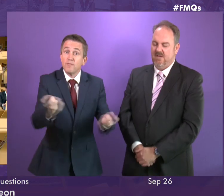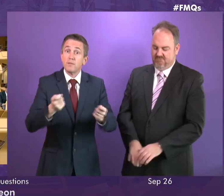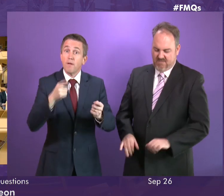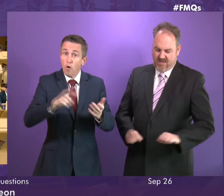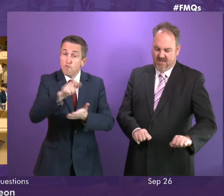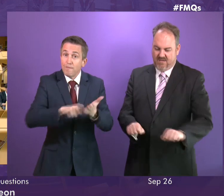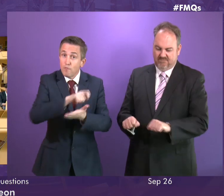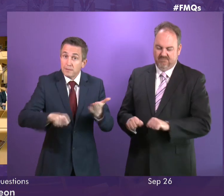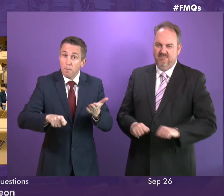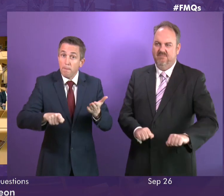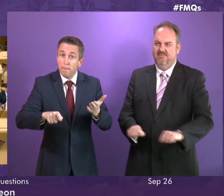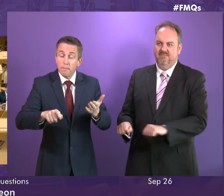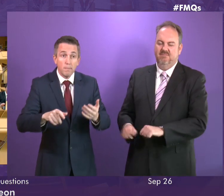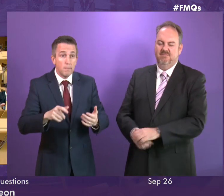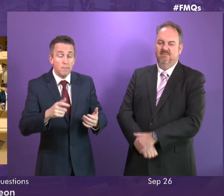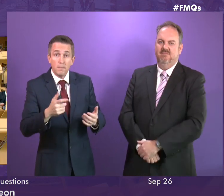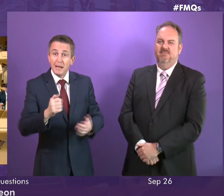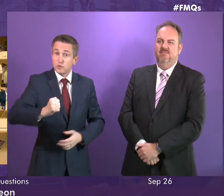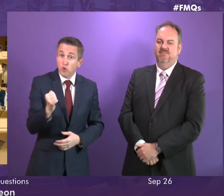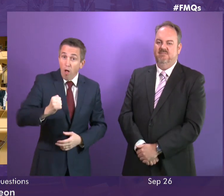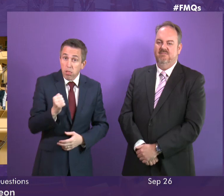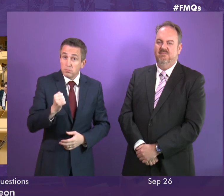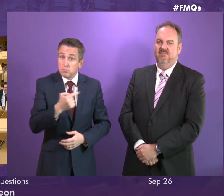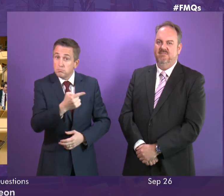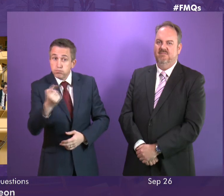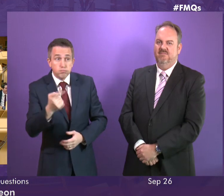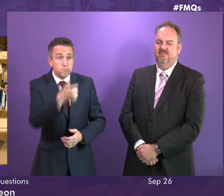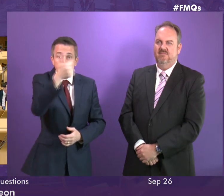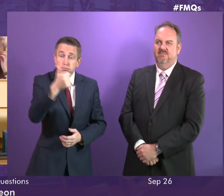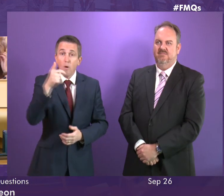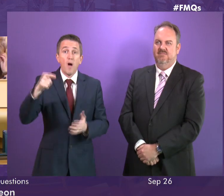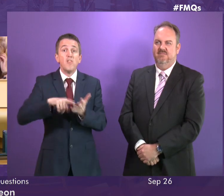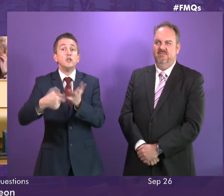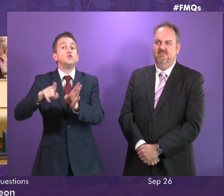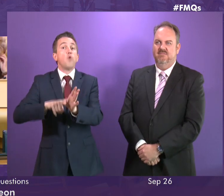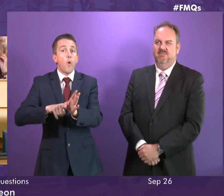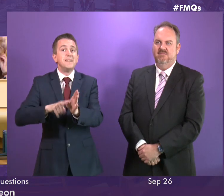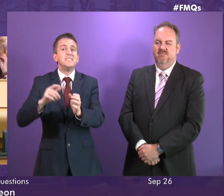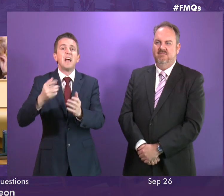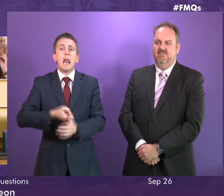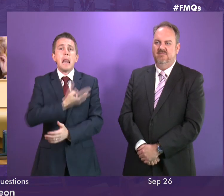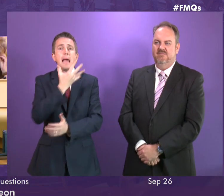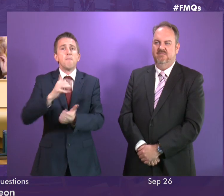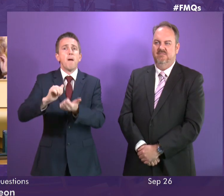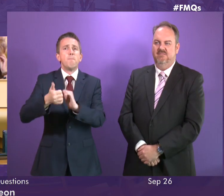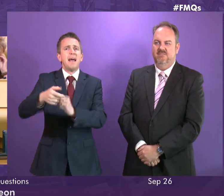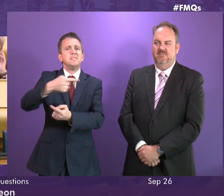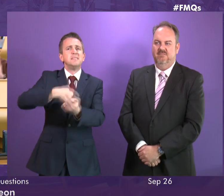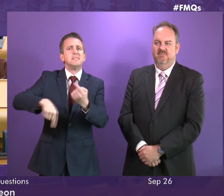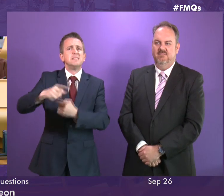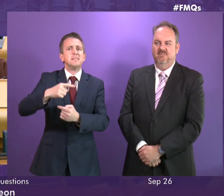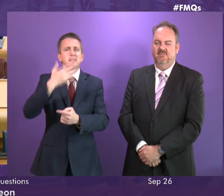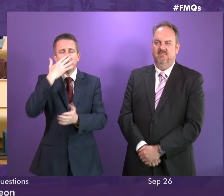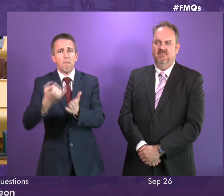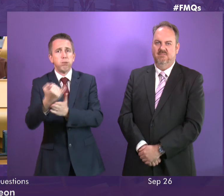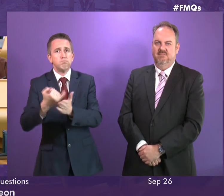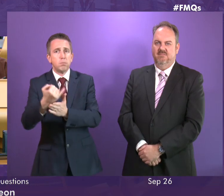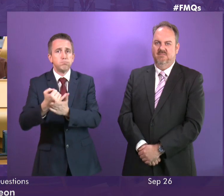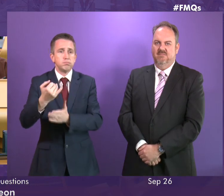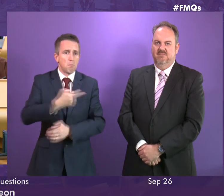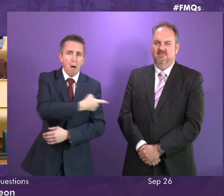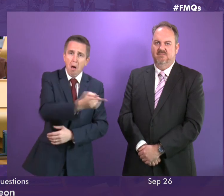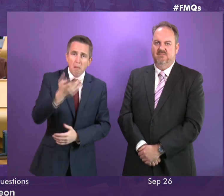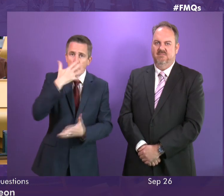the exception of the Tories and their friends in the Labour Party—who says that that question